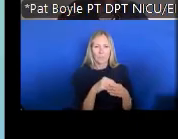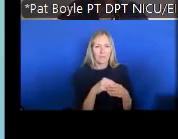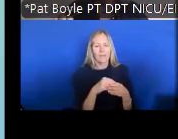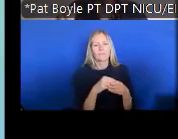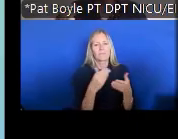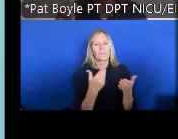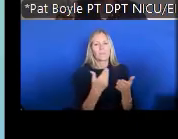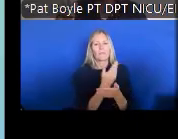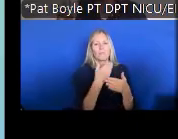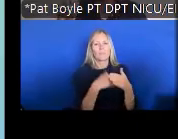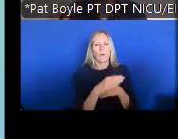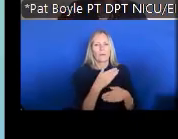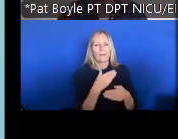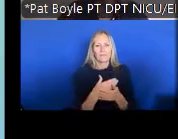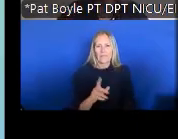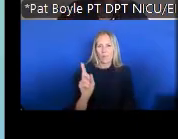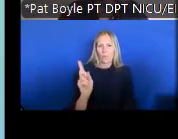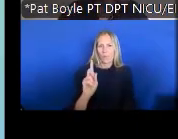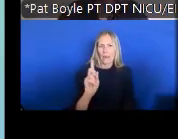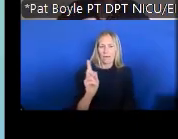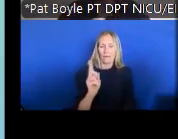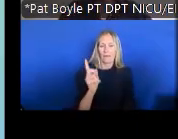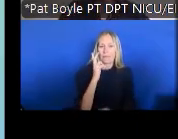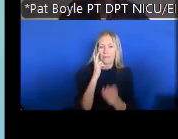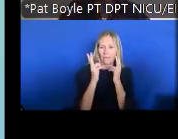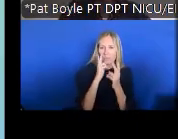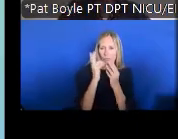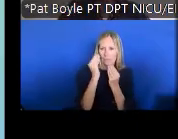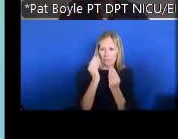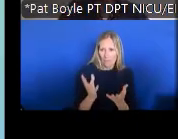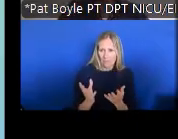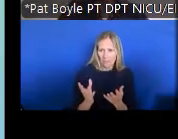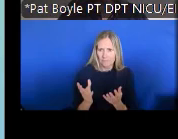it? It's visual information that's going in, but processing